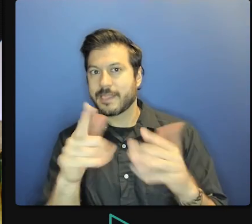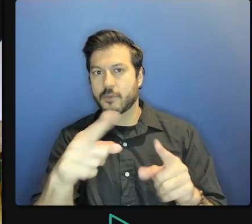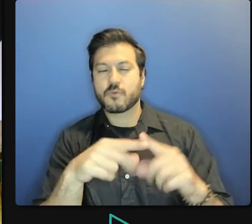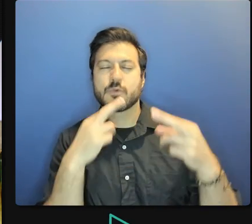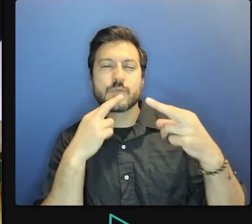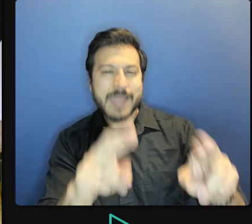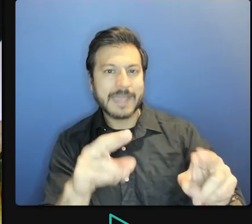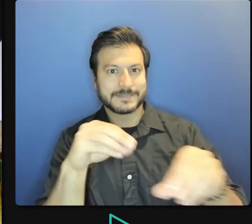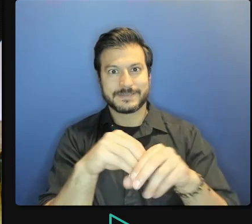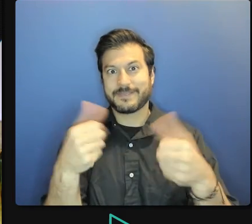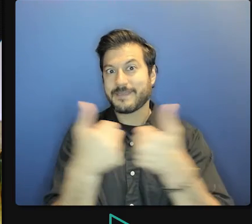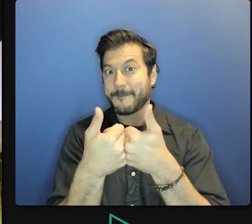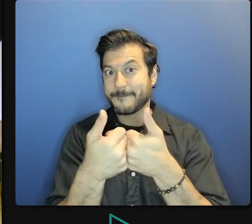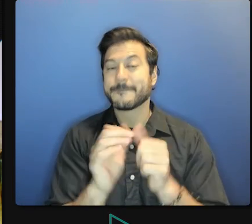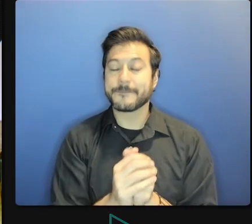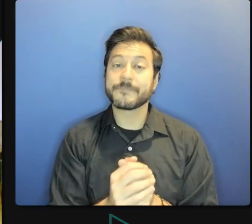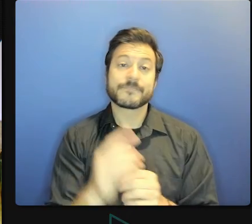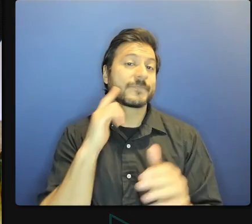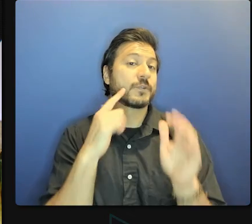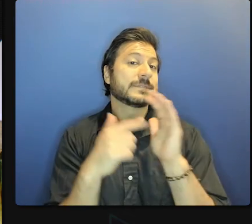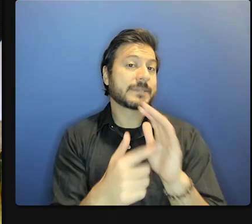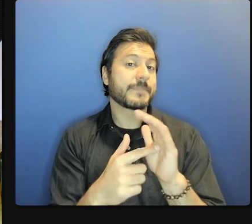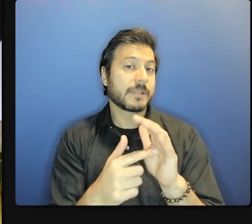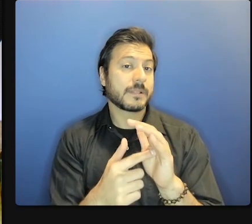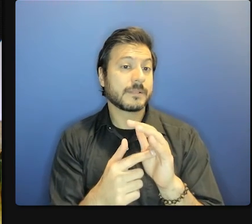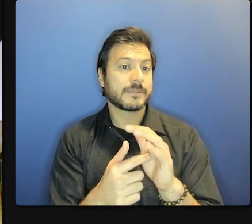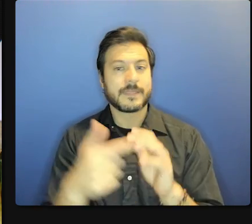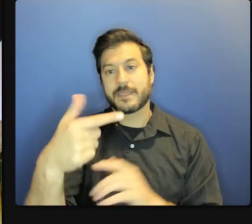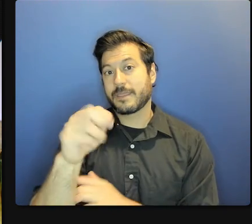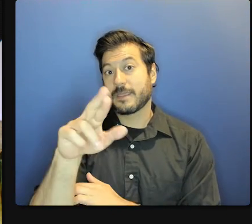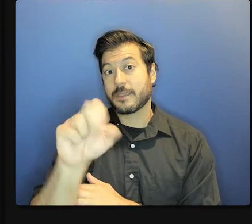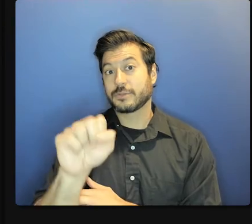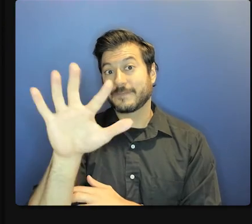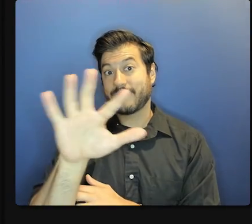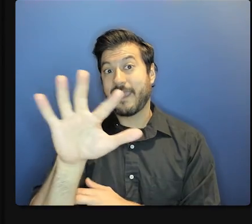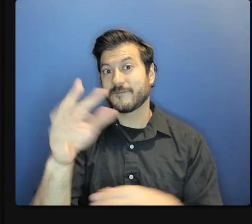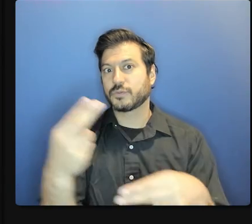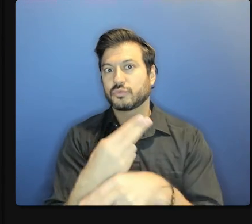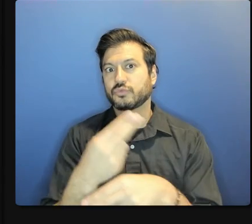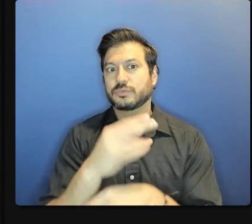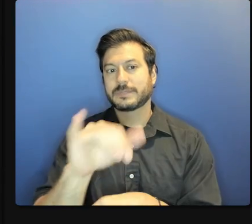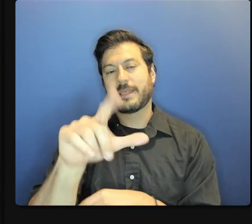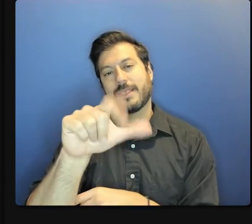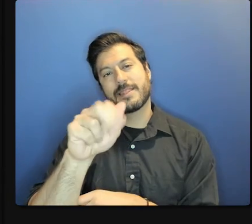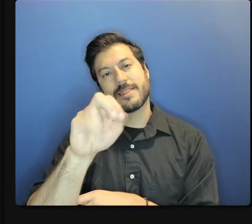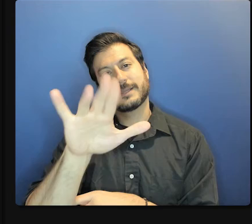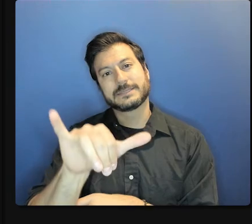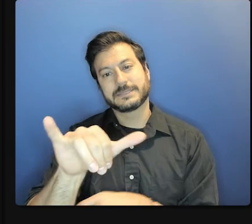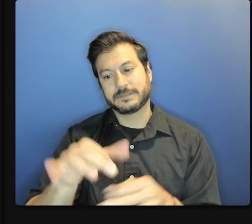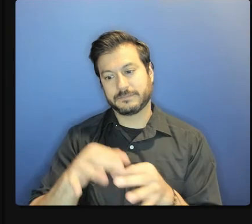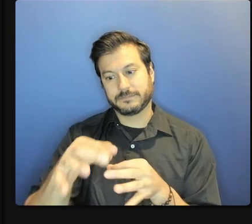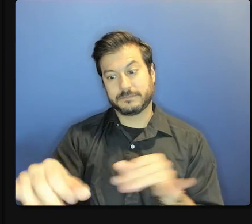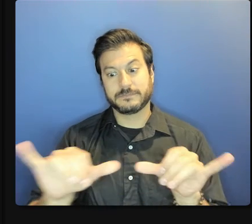and allow you to react to it in game. So, for example, Gears 5 uses this latency measurement API